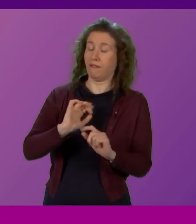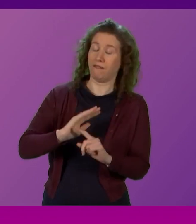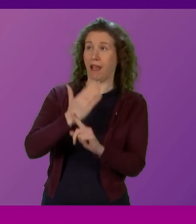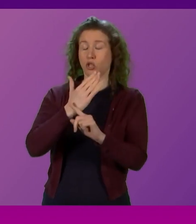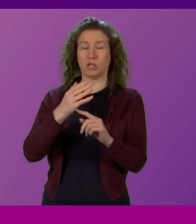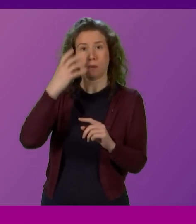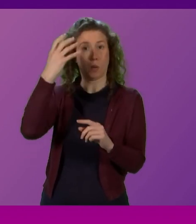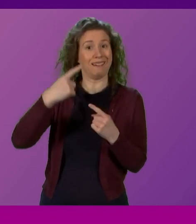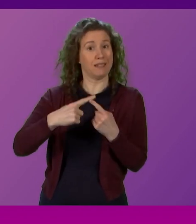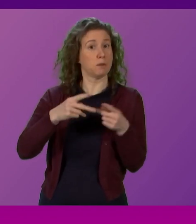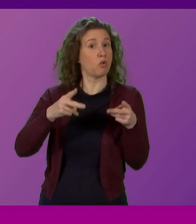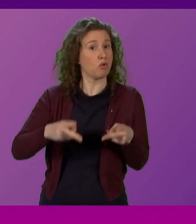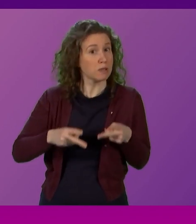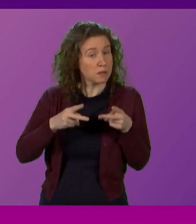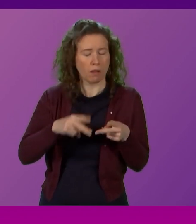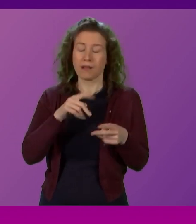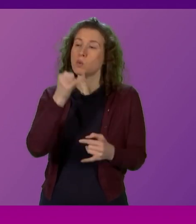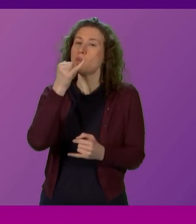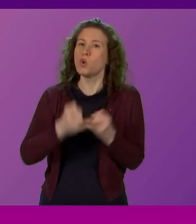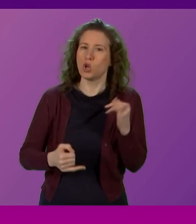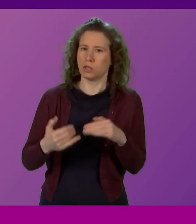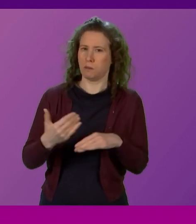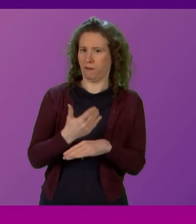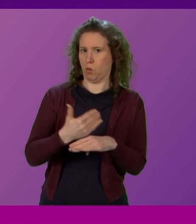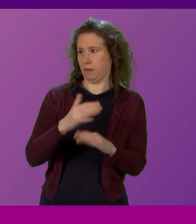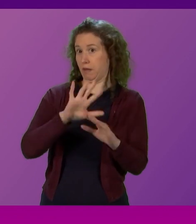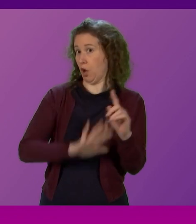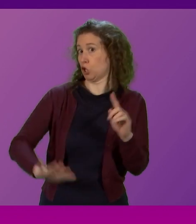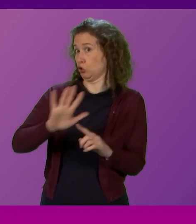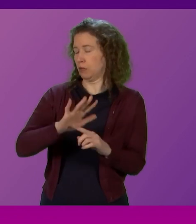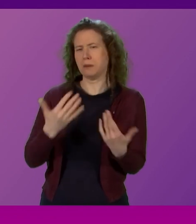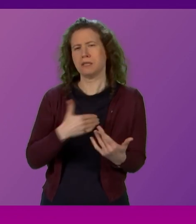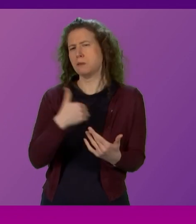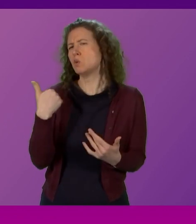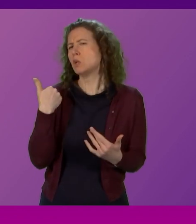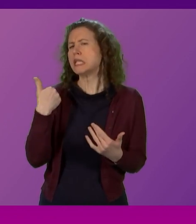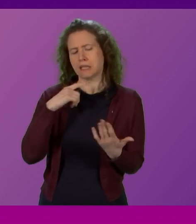is already the worst performing in the country, and this morning there are reports of nurses